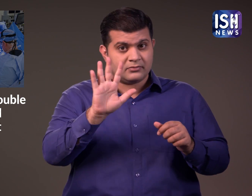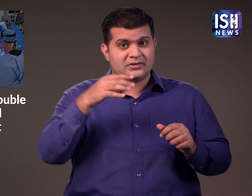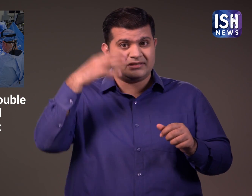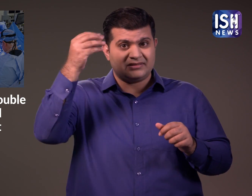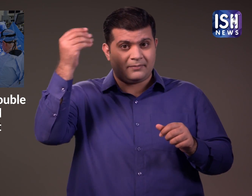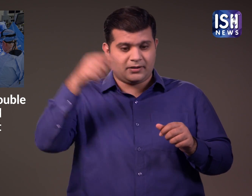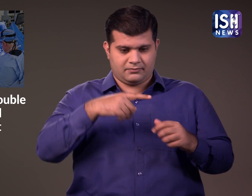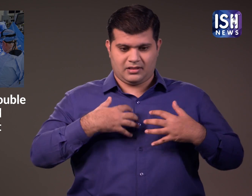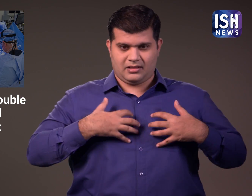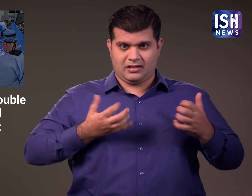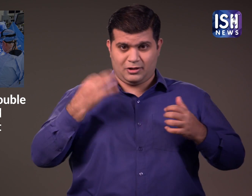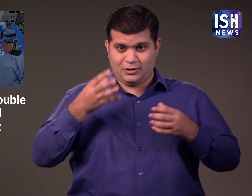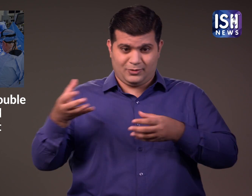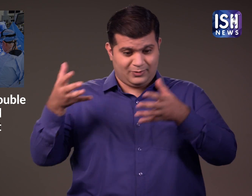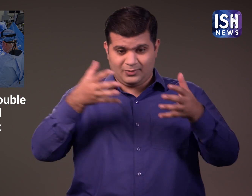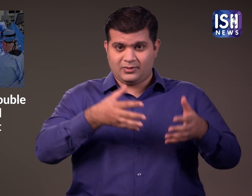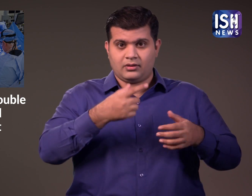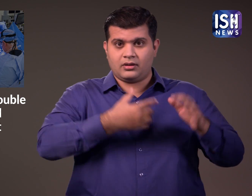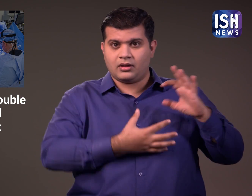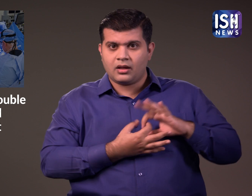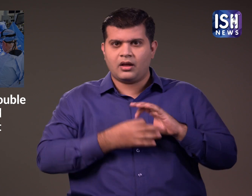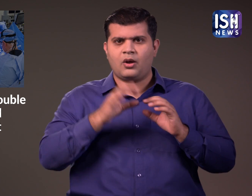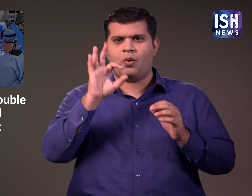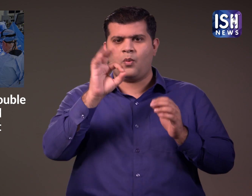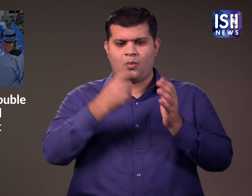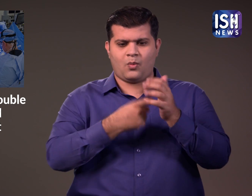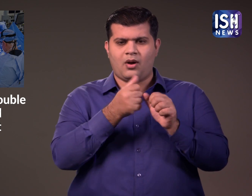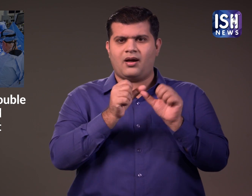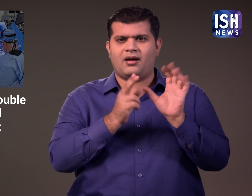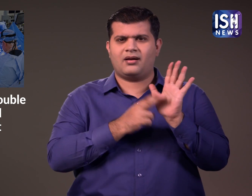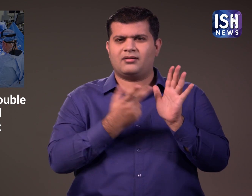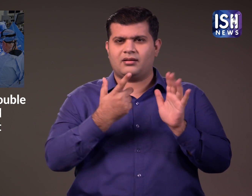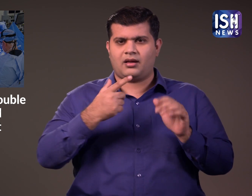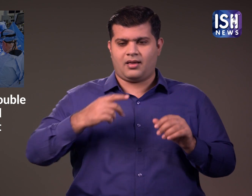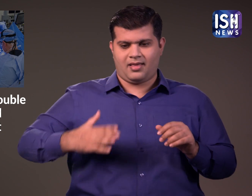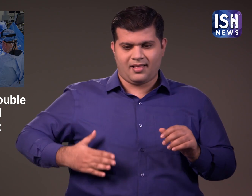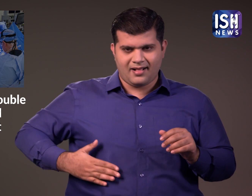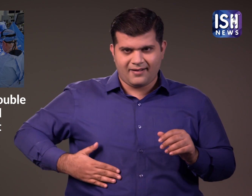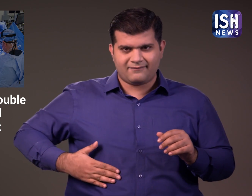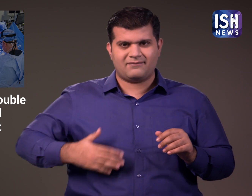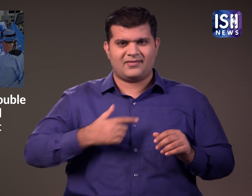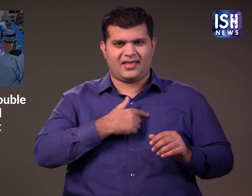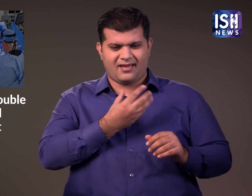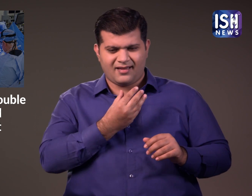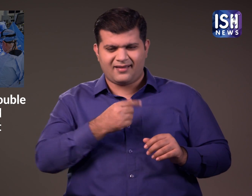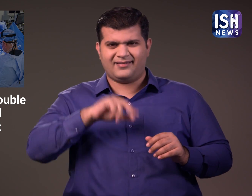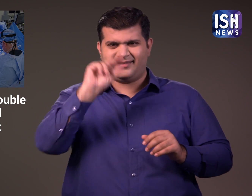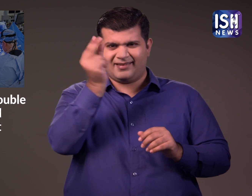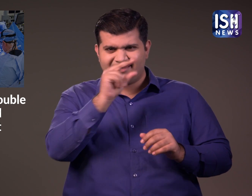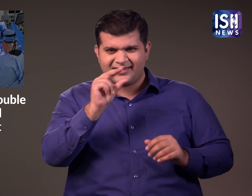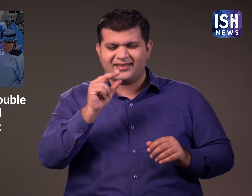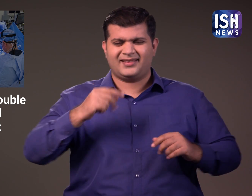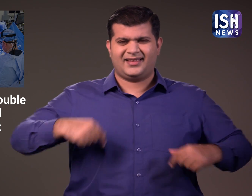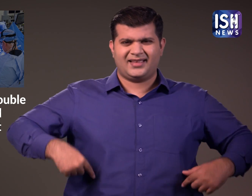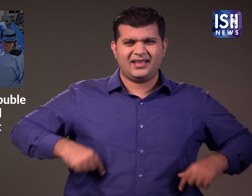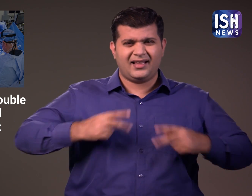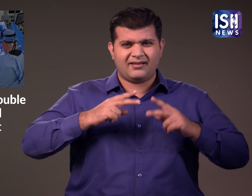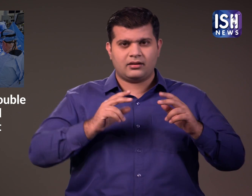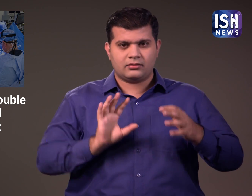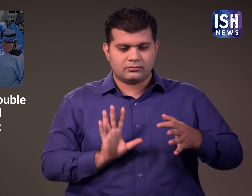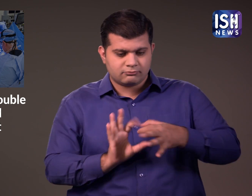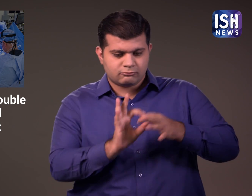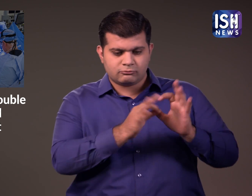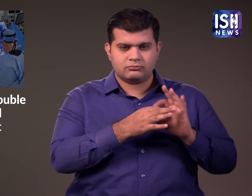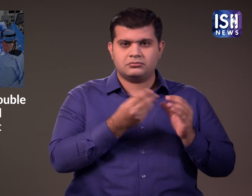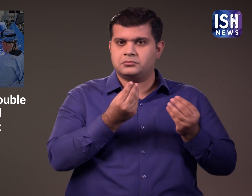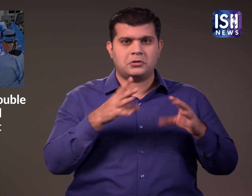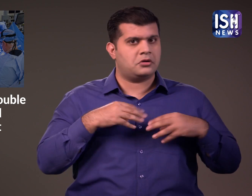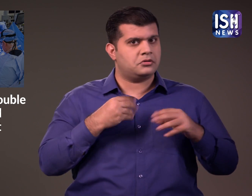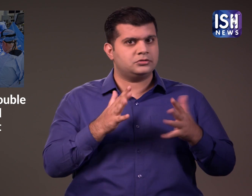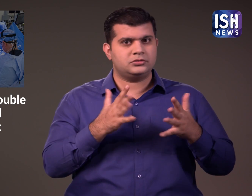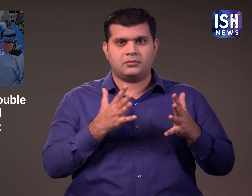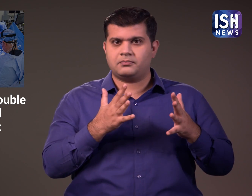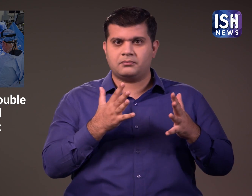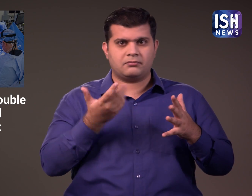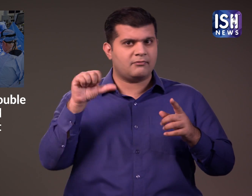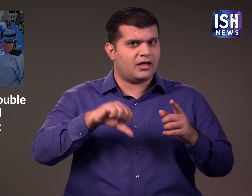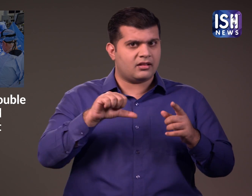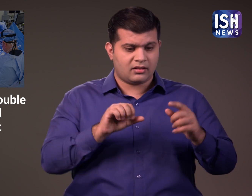Sometimes after a lung transplant surgery, the body can reject the lung.